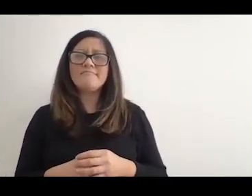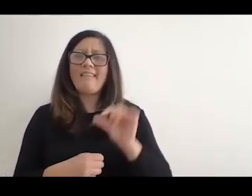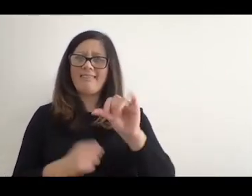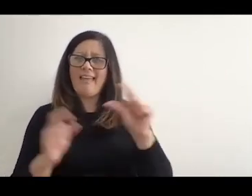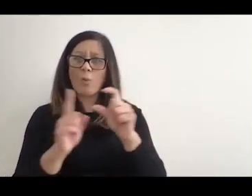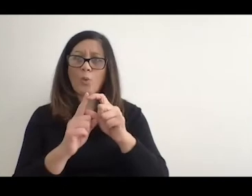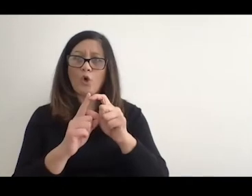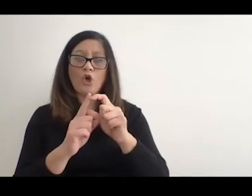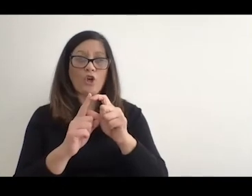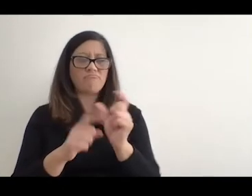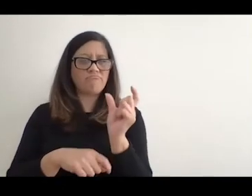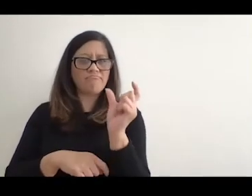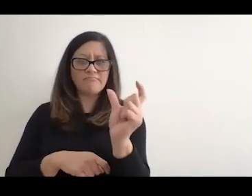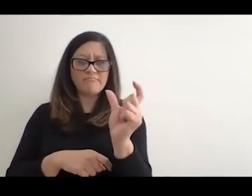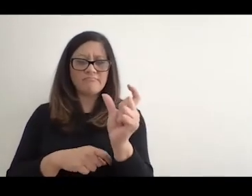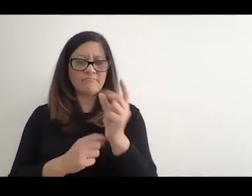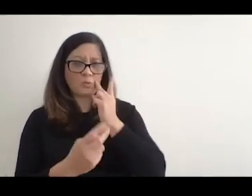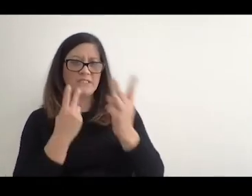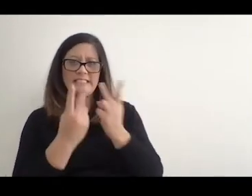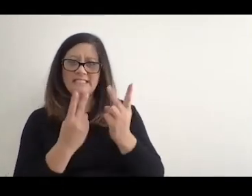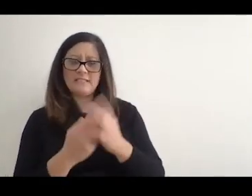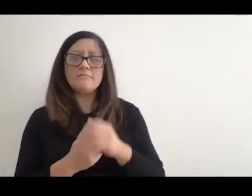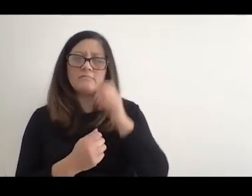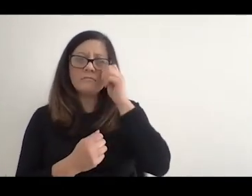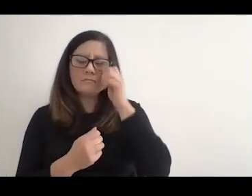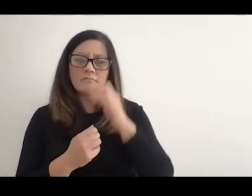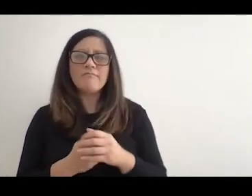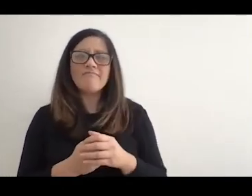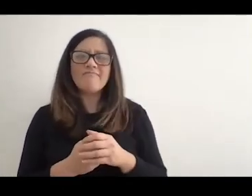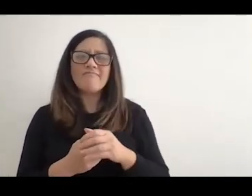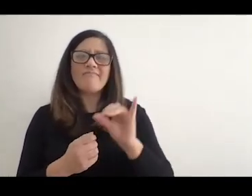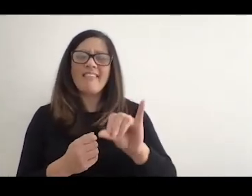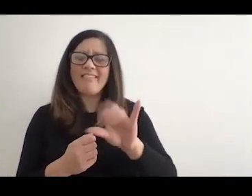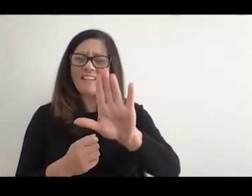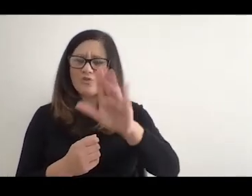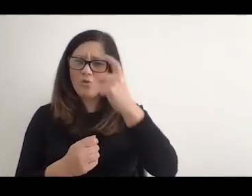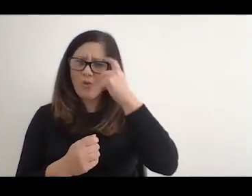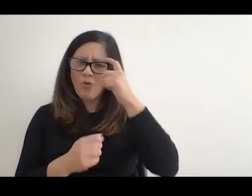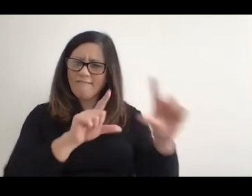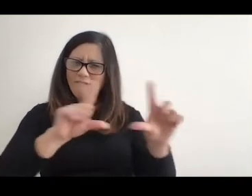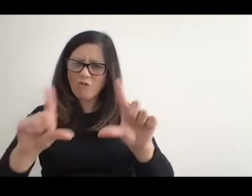saw that word flash onto the screen. That's the filter through which you